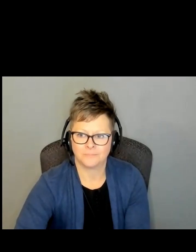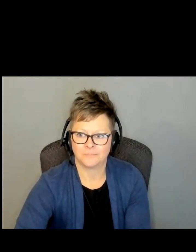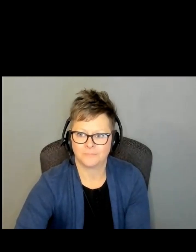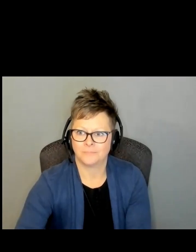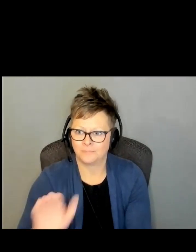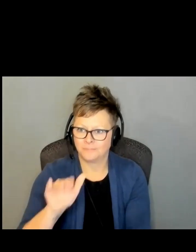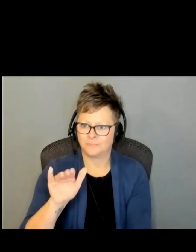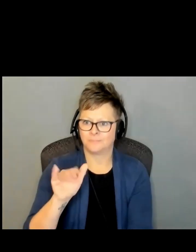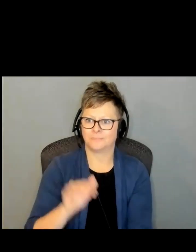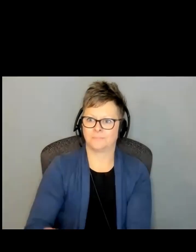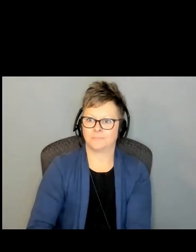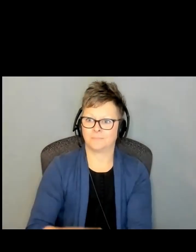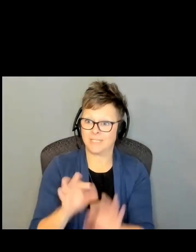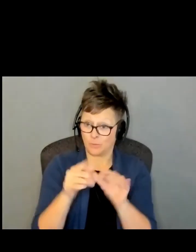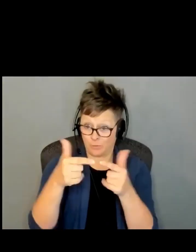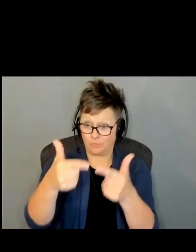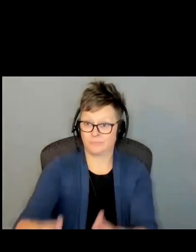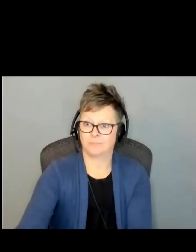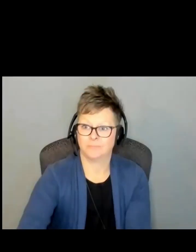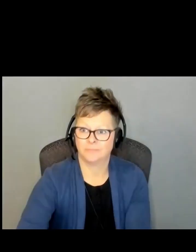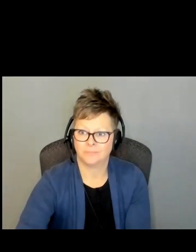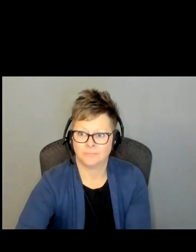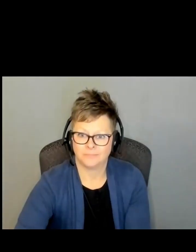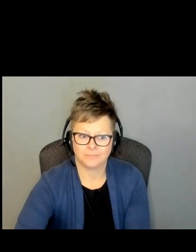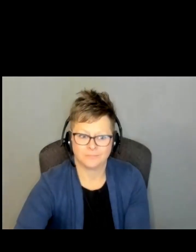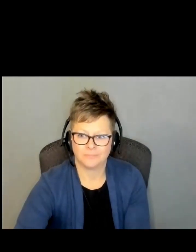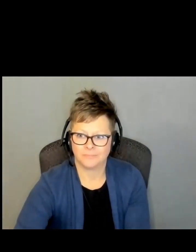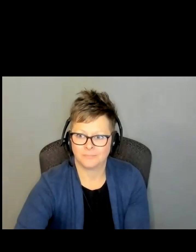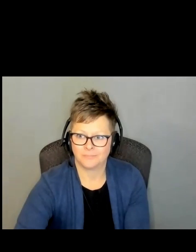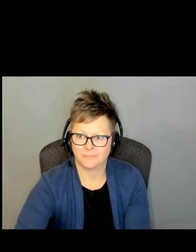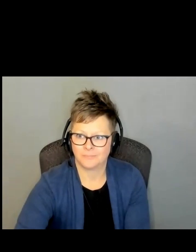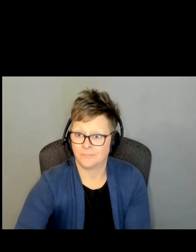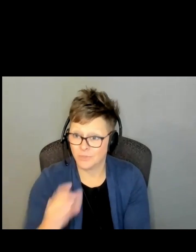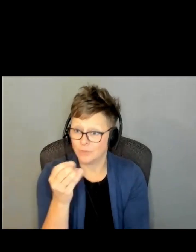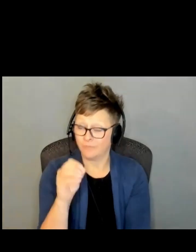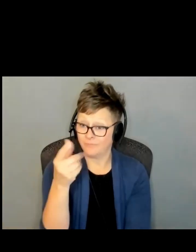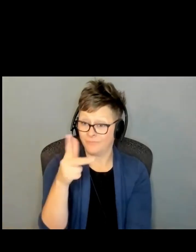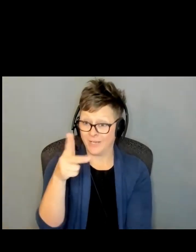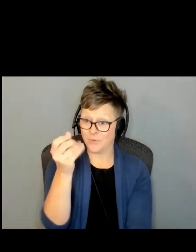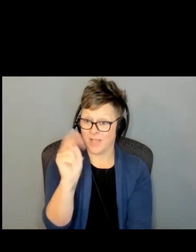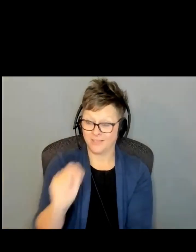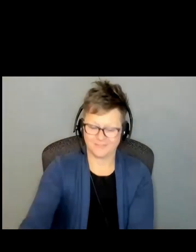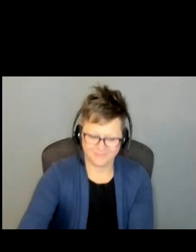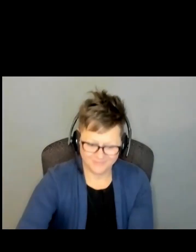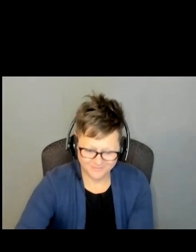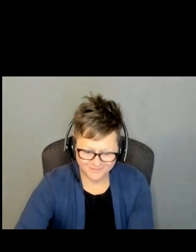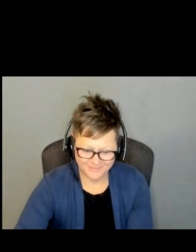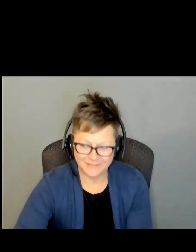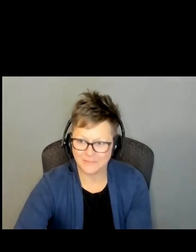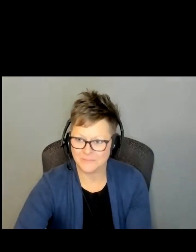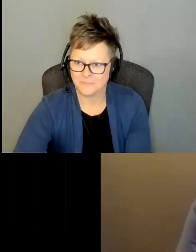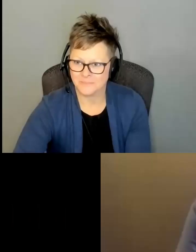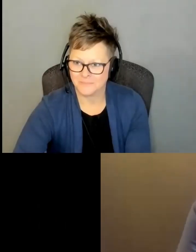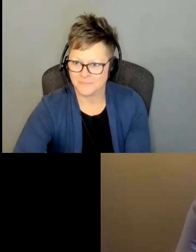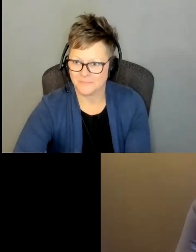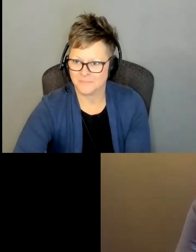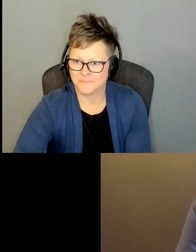the 73 of them here in the province and you can say I want this service for my family